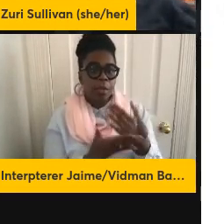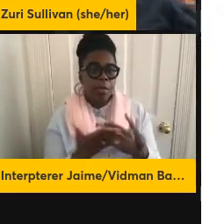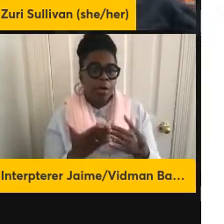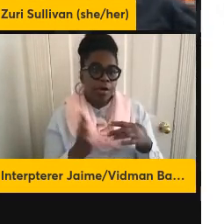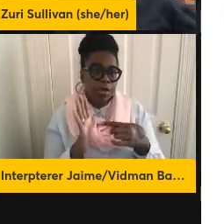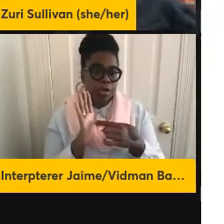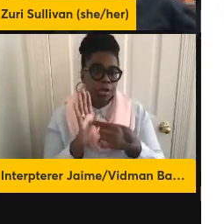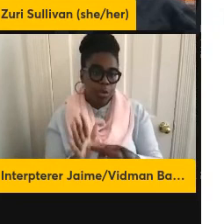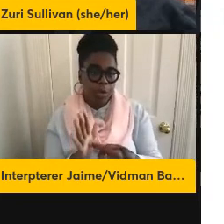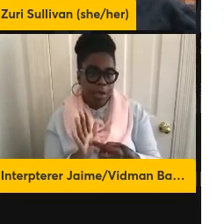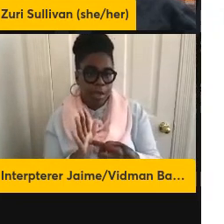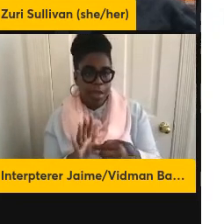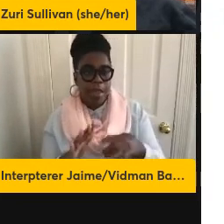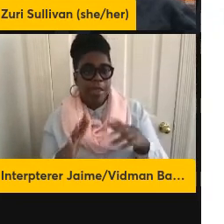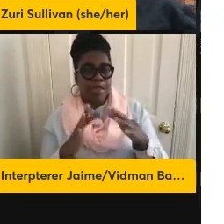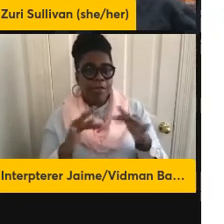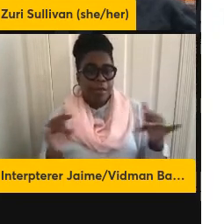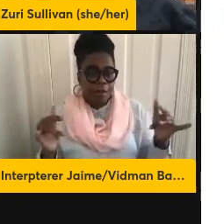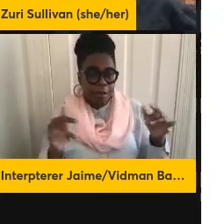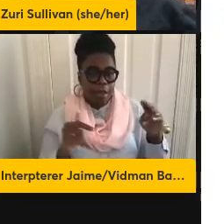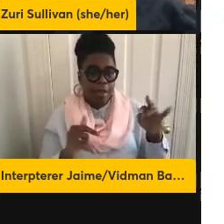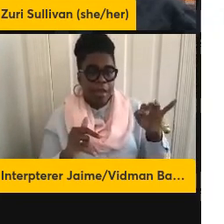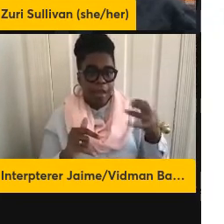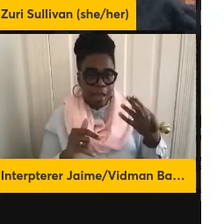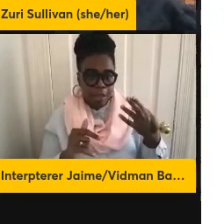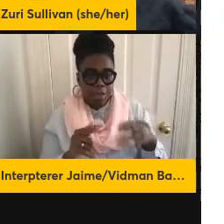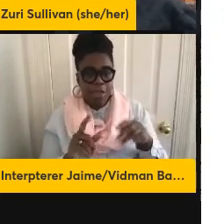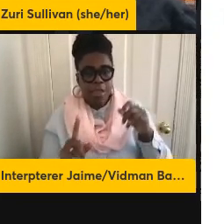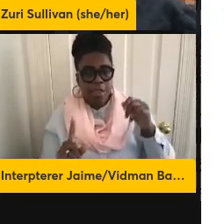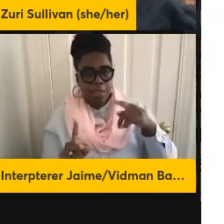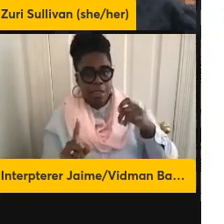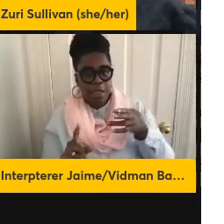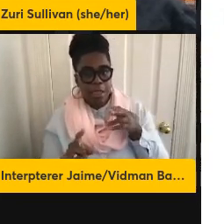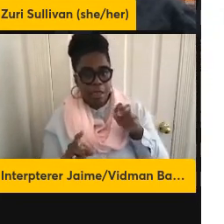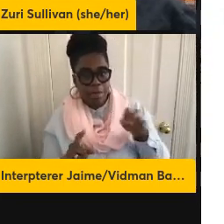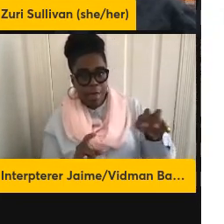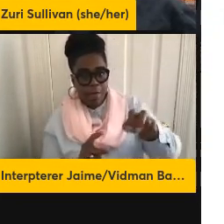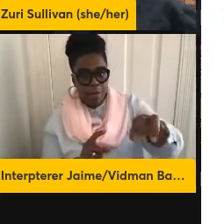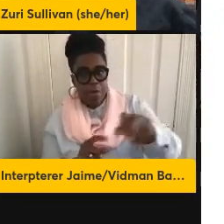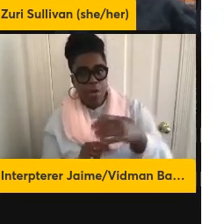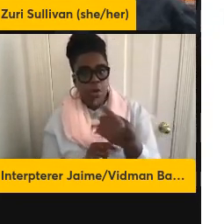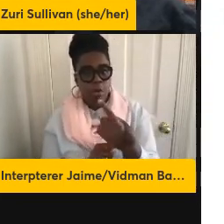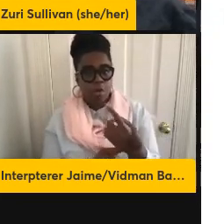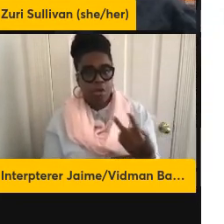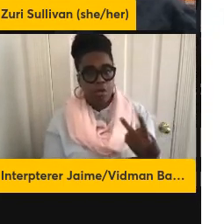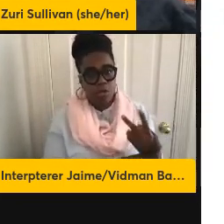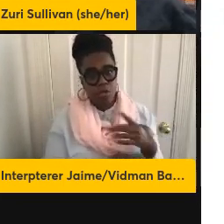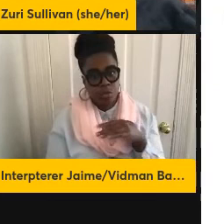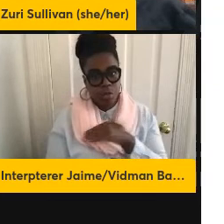various components of the notch signaling pathway. And you can see that both the notch one and two receptors, as well as notch